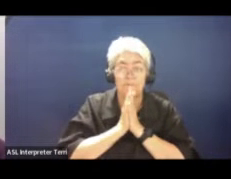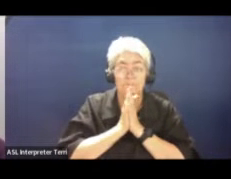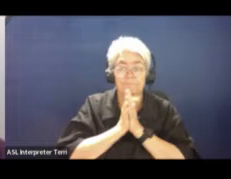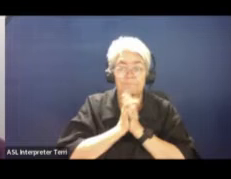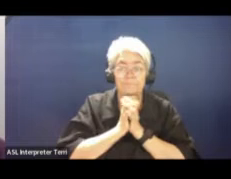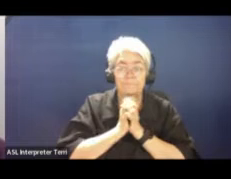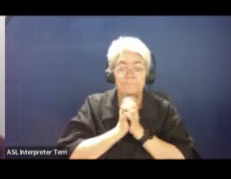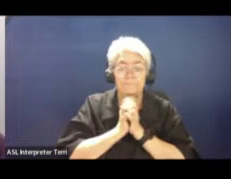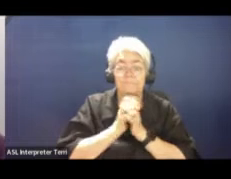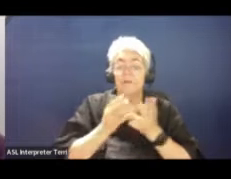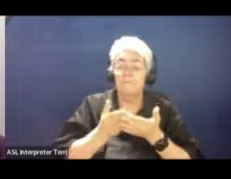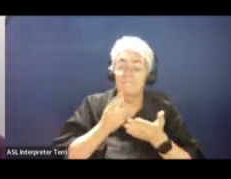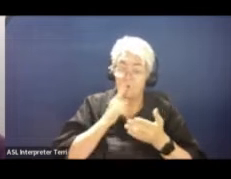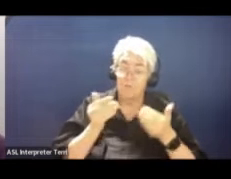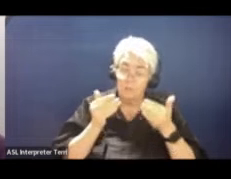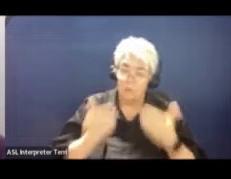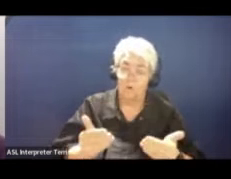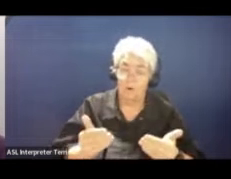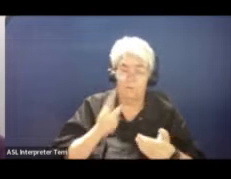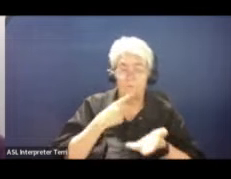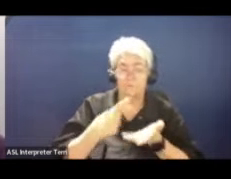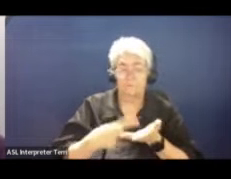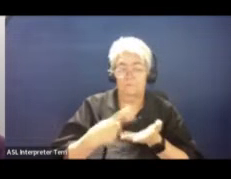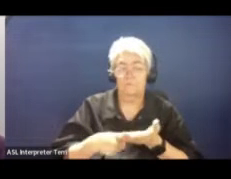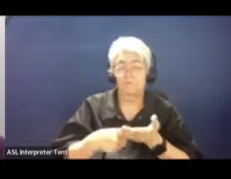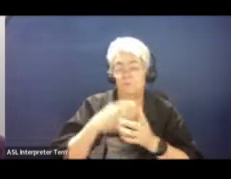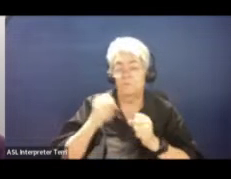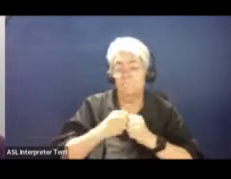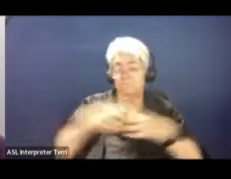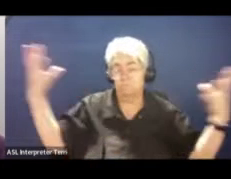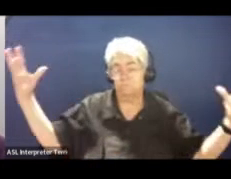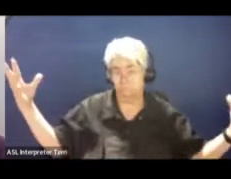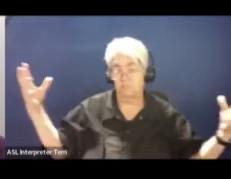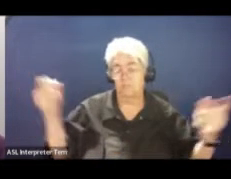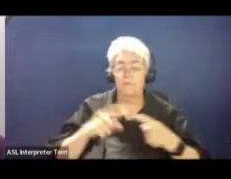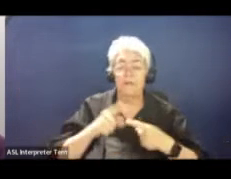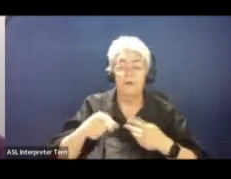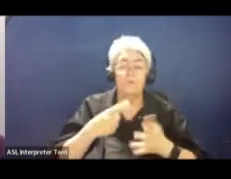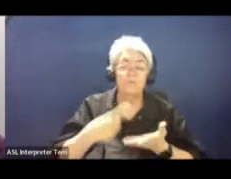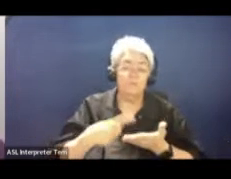Before we continue over to explosions and blasts, when talking about abuse, what I have